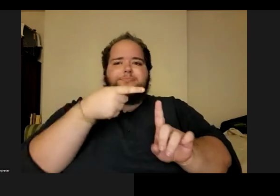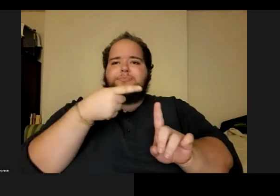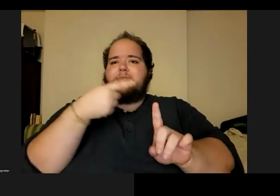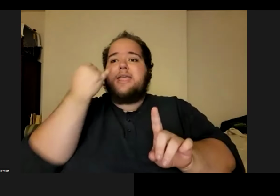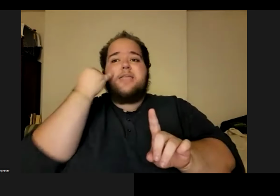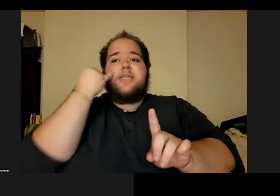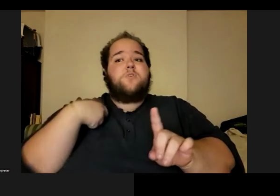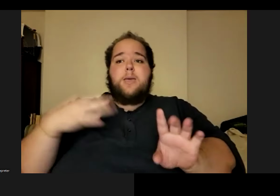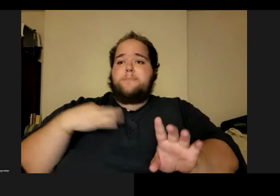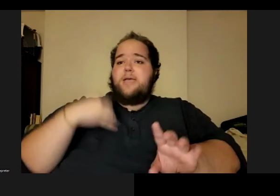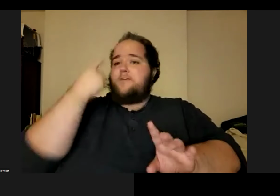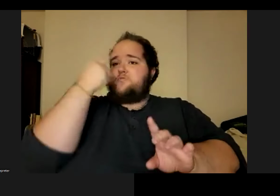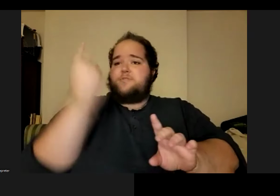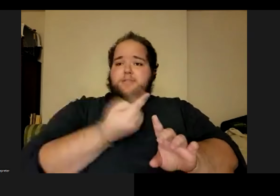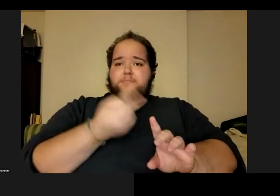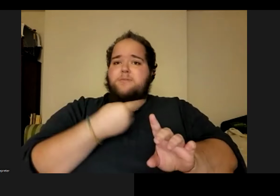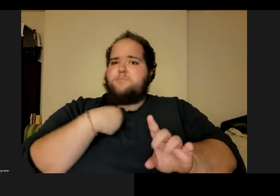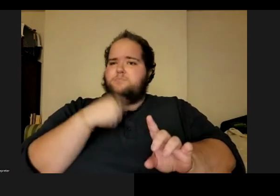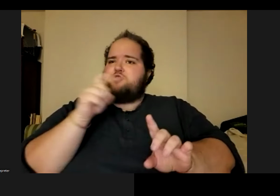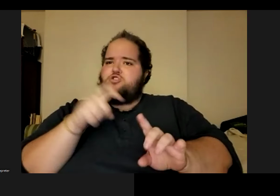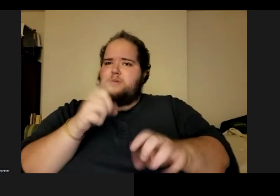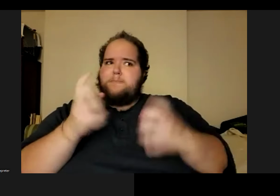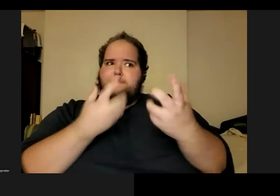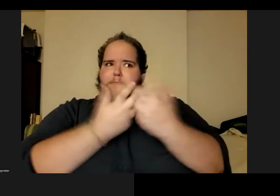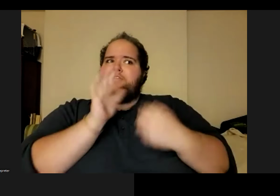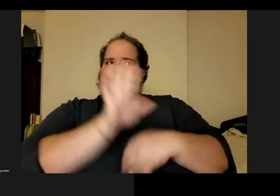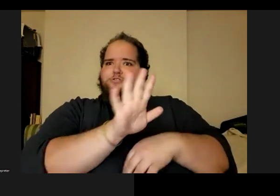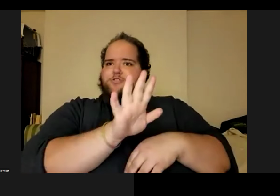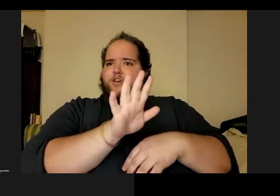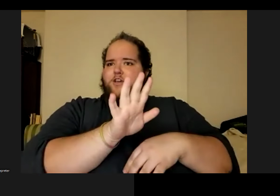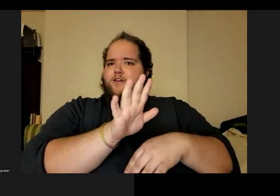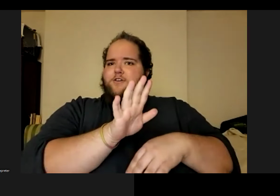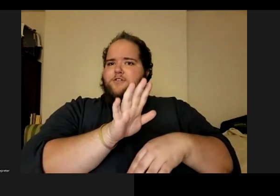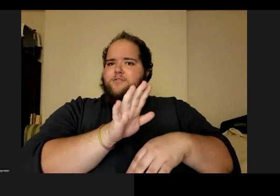you'd have something tailored to that particular thing